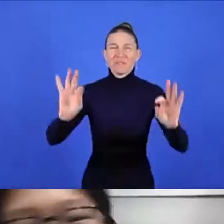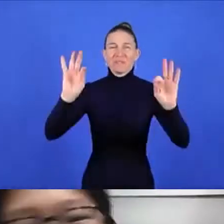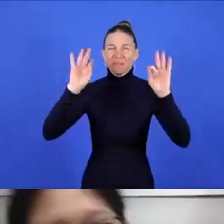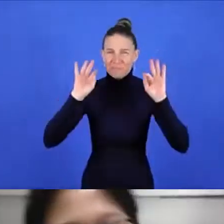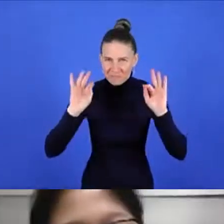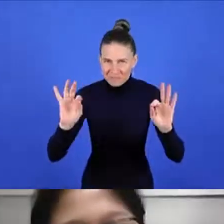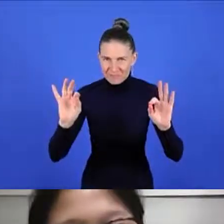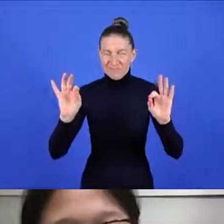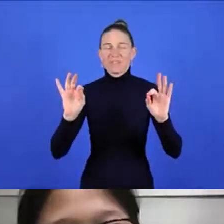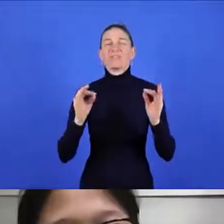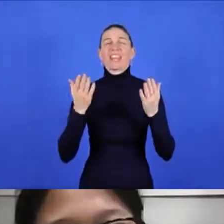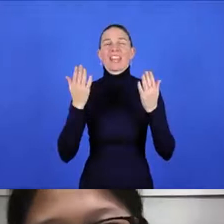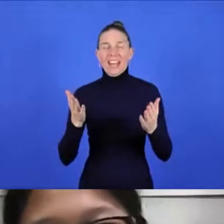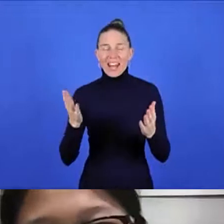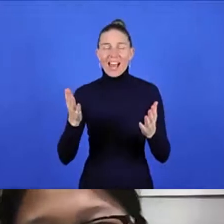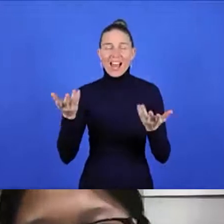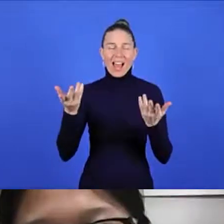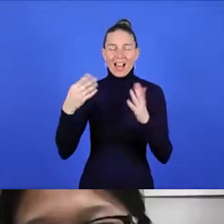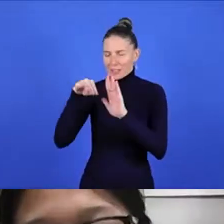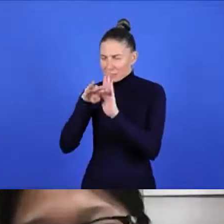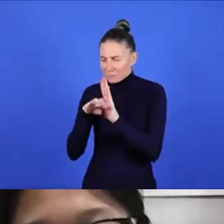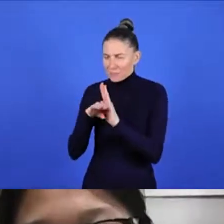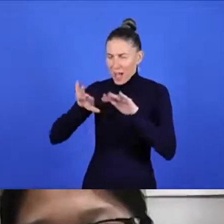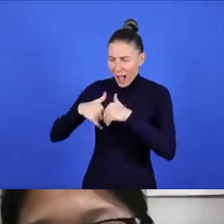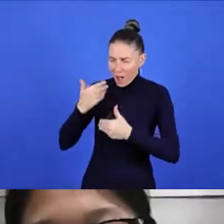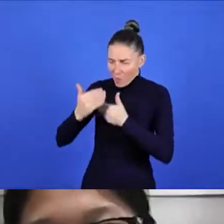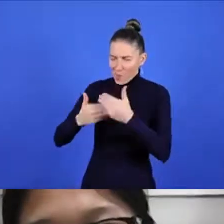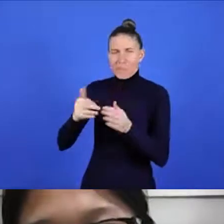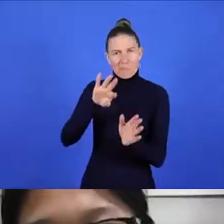. Okay, so we are done with the